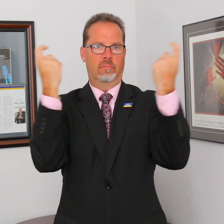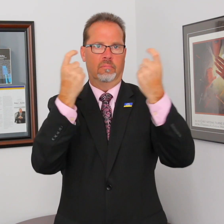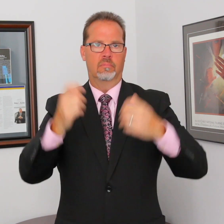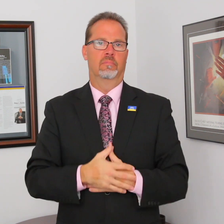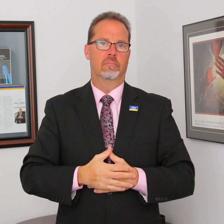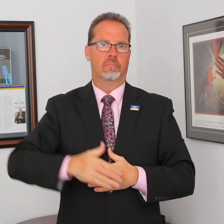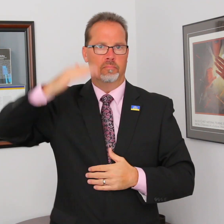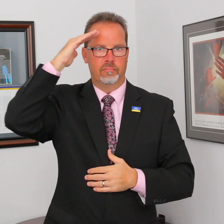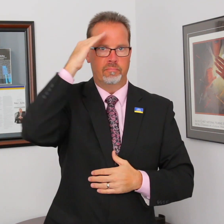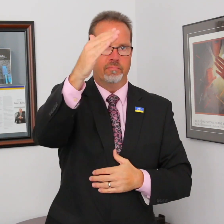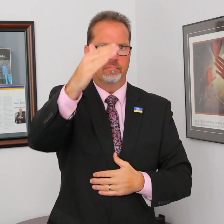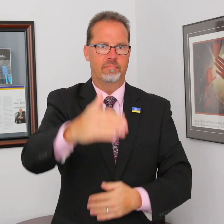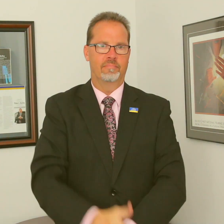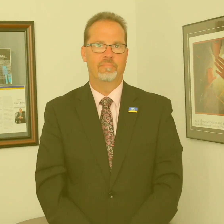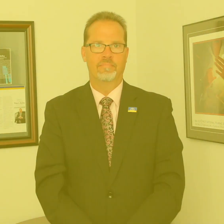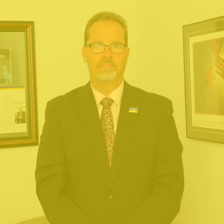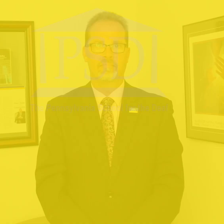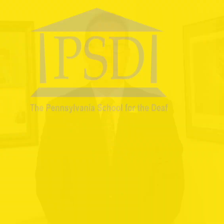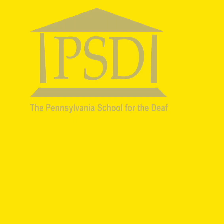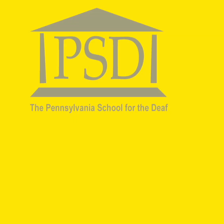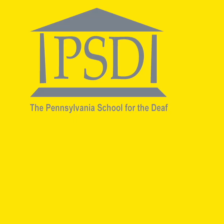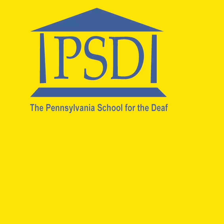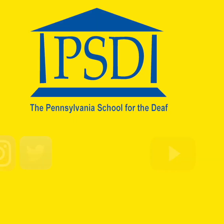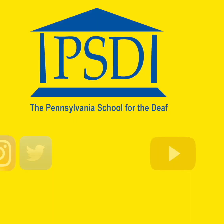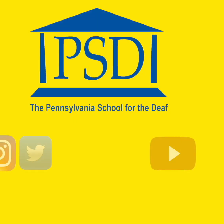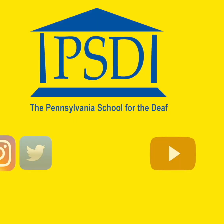Have a great Fall Festival! Take care.